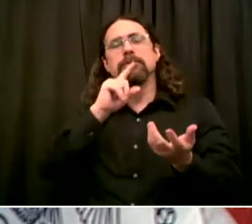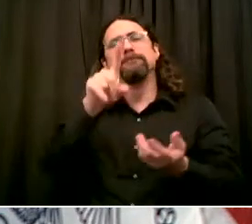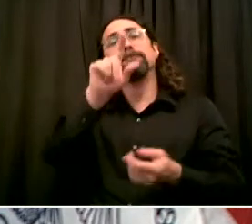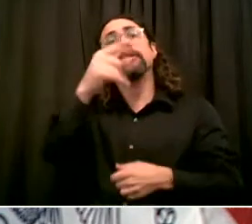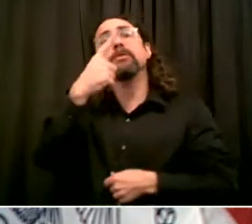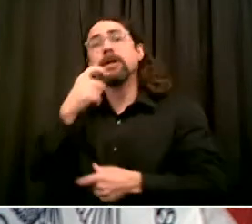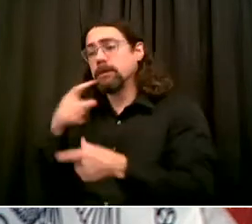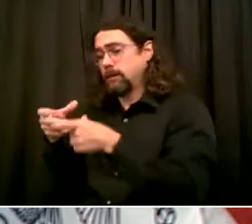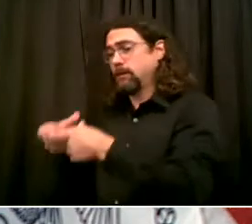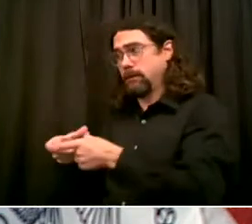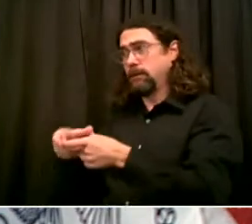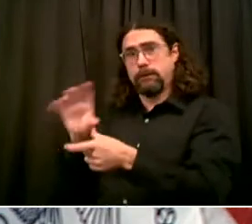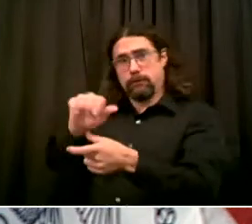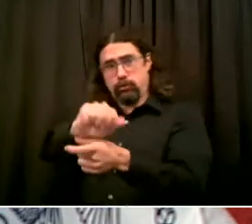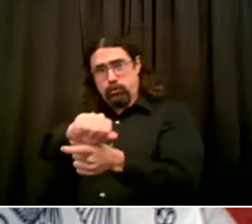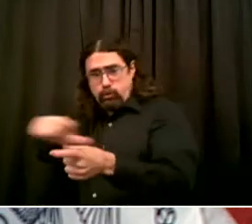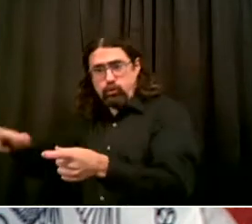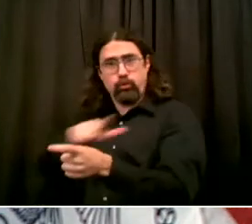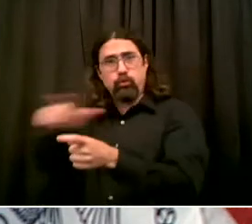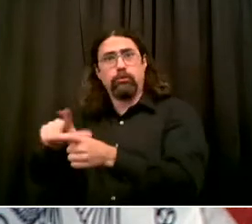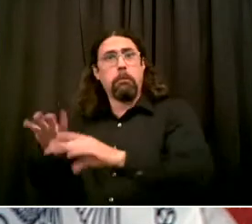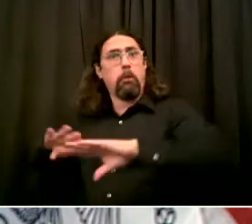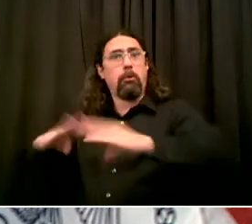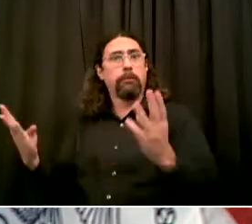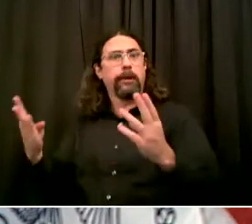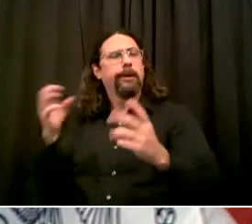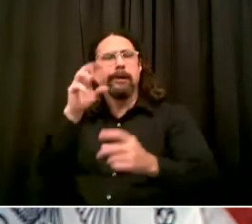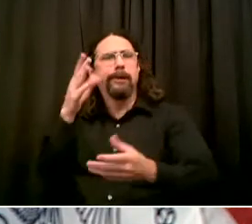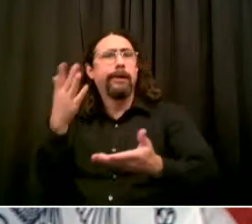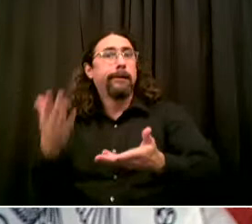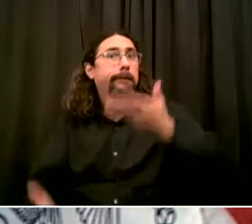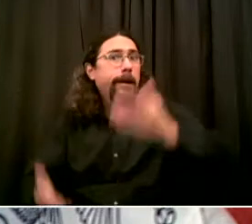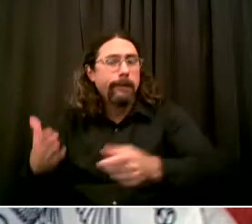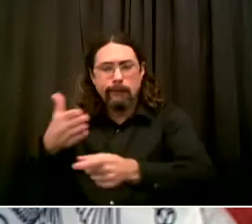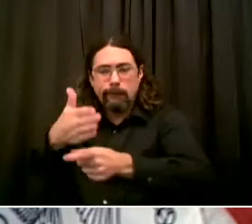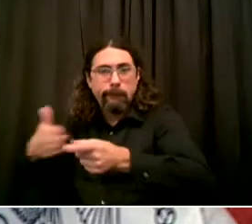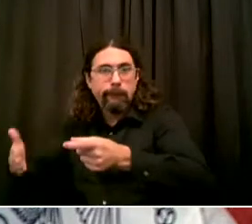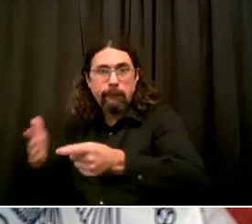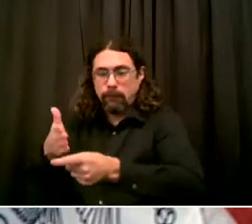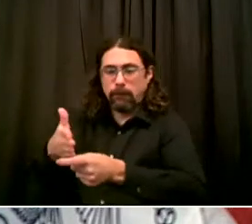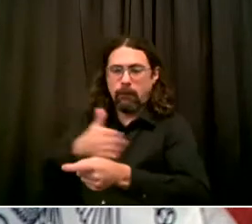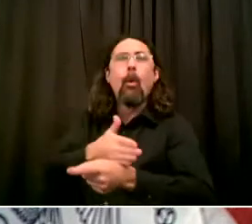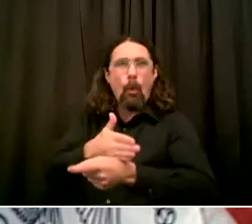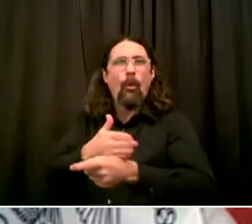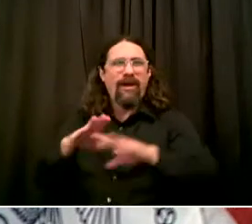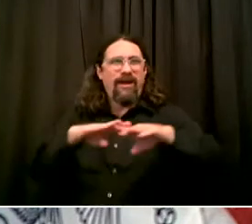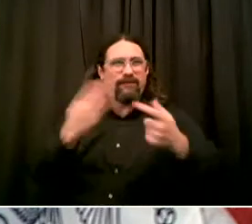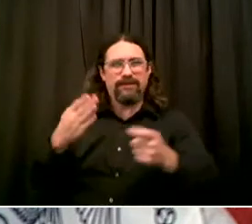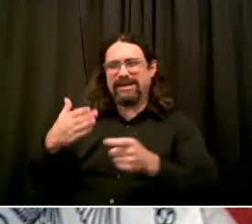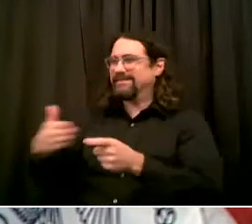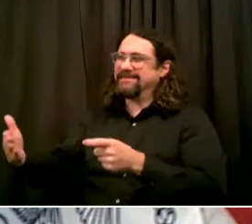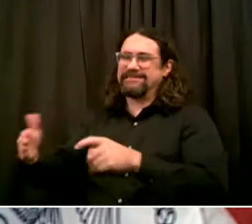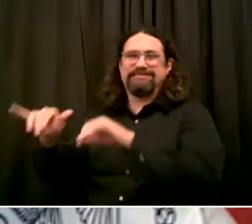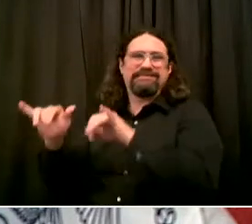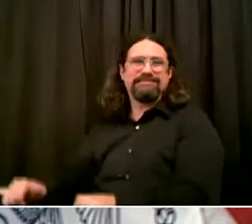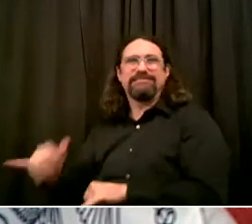AGAIN, WHEN THIS IS OVER, THIS IMMEDIATE PHASE, WE ARE GOING TO GO BACK TO TTE H FOFOCUS OON ZIP